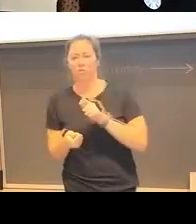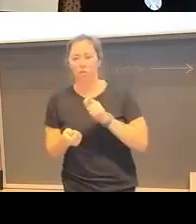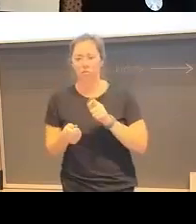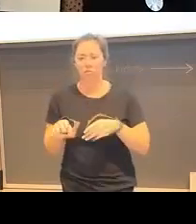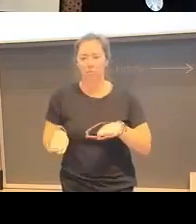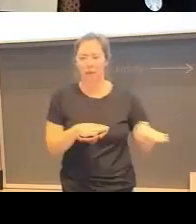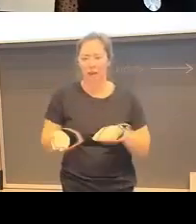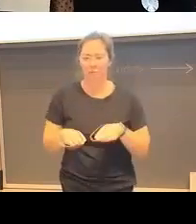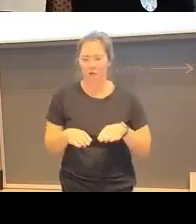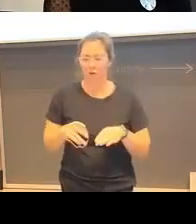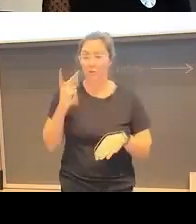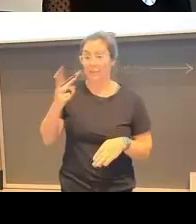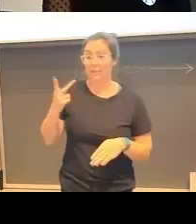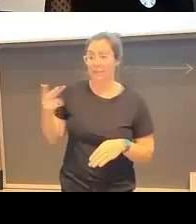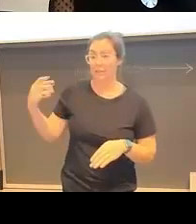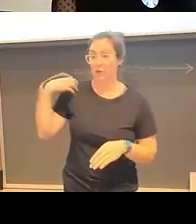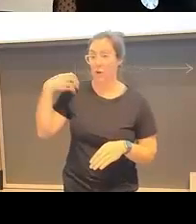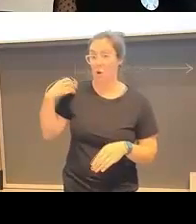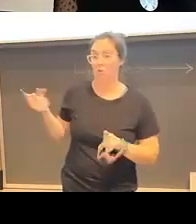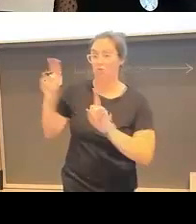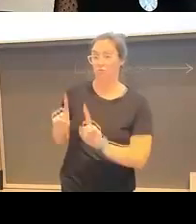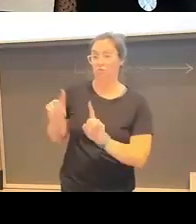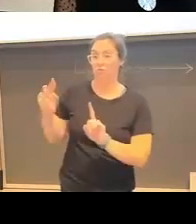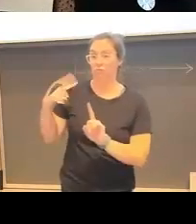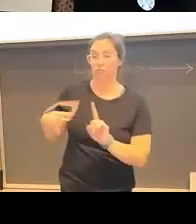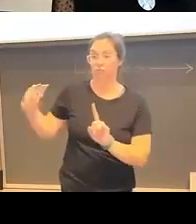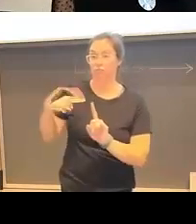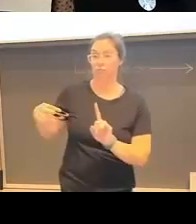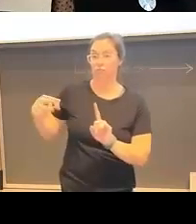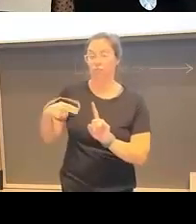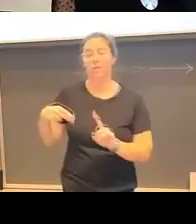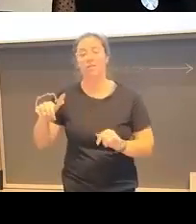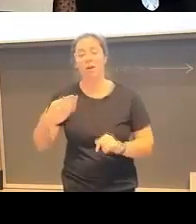to having a coach present routinely naming the possibility of the Hawthorn effect of course